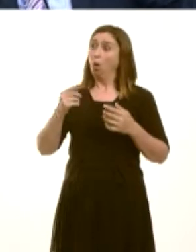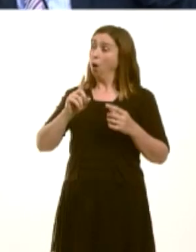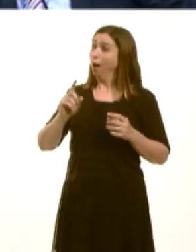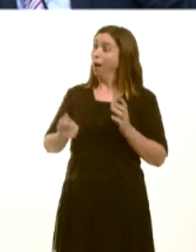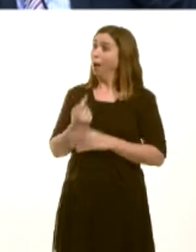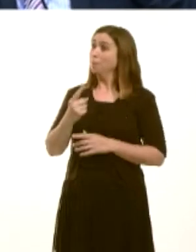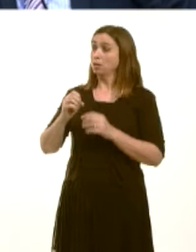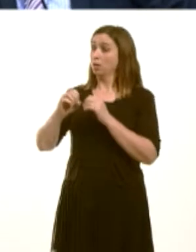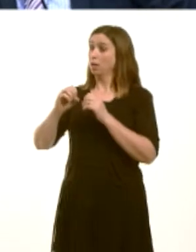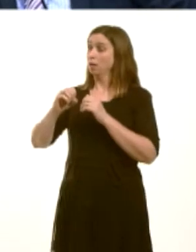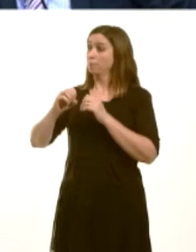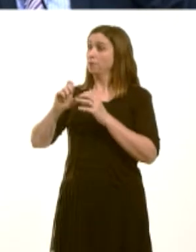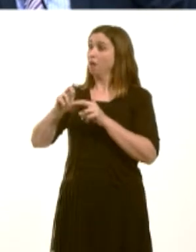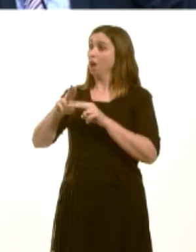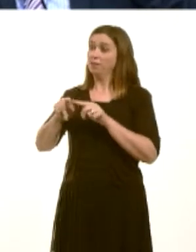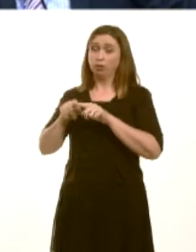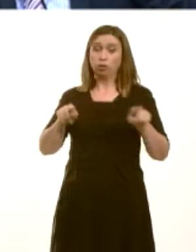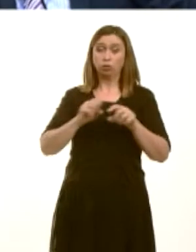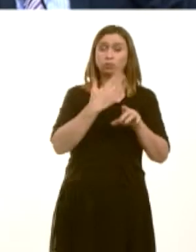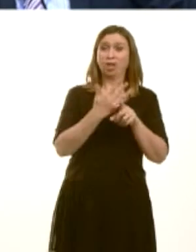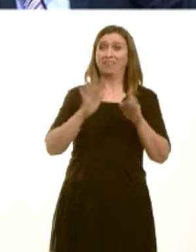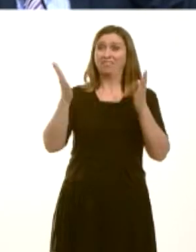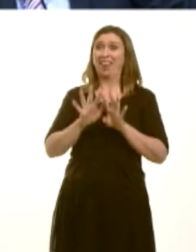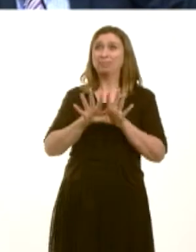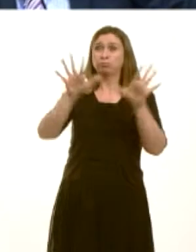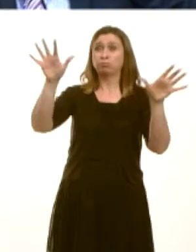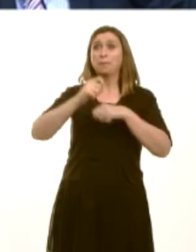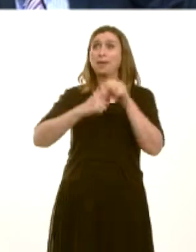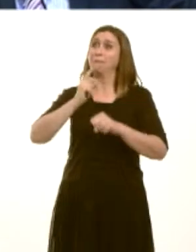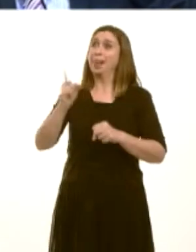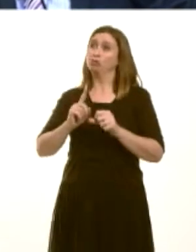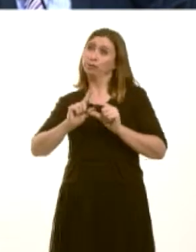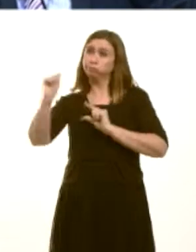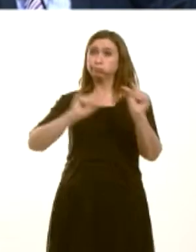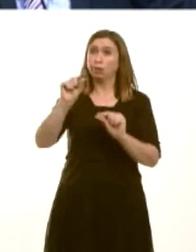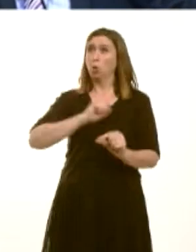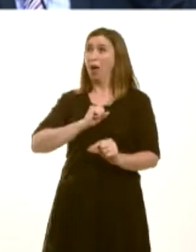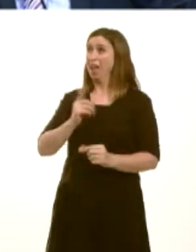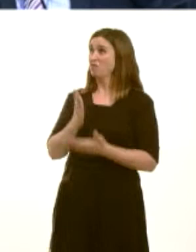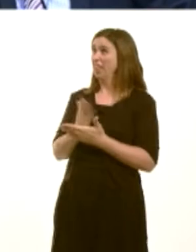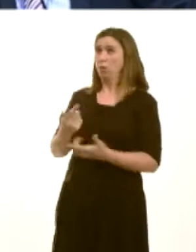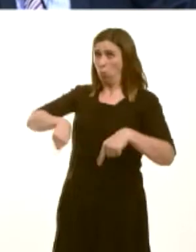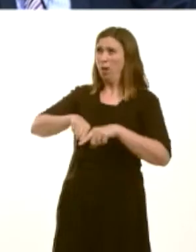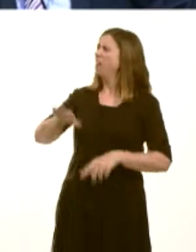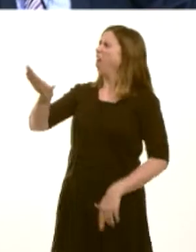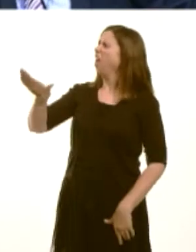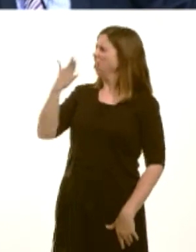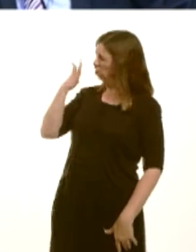Bridgend, and on the Valley lines, is because we shamed the UK Government into doing it. David Cameron came down here and said he would electrify the Valley lines, then denied he